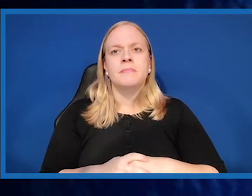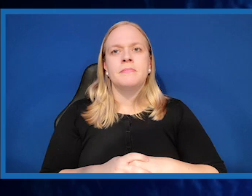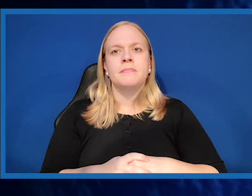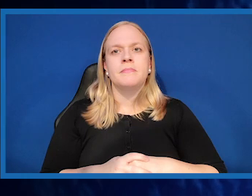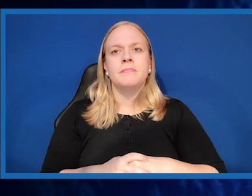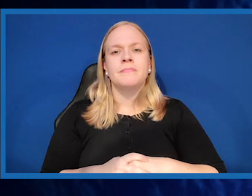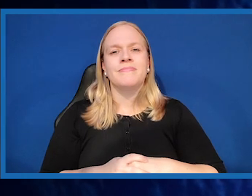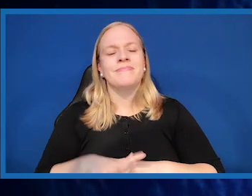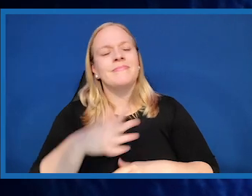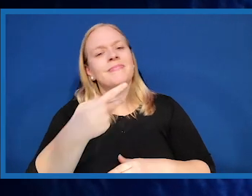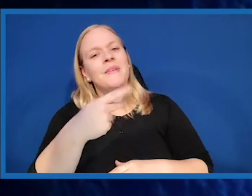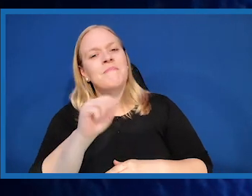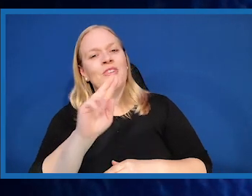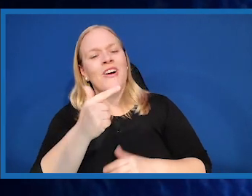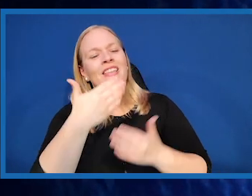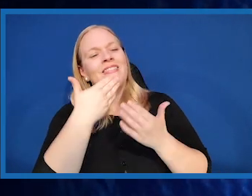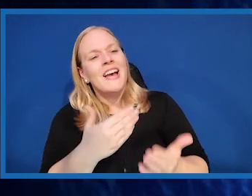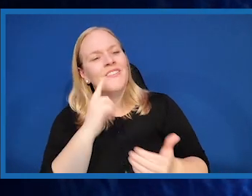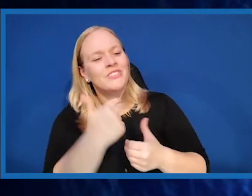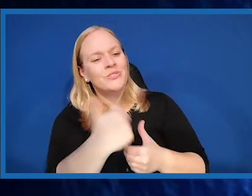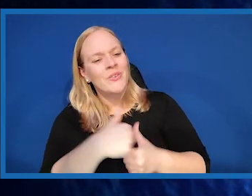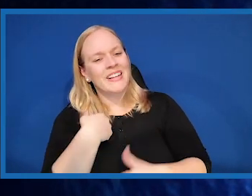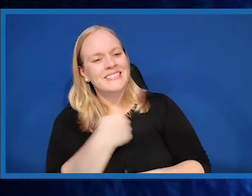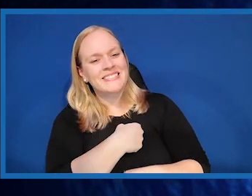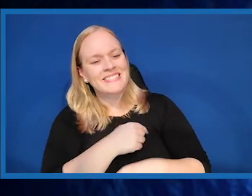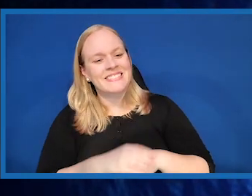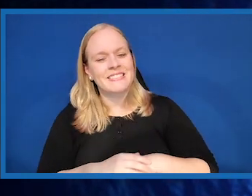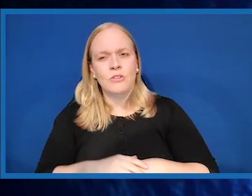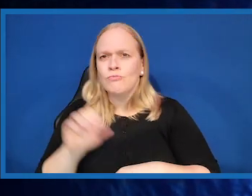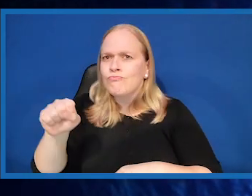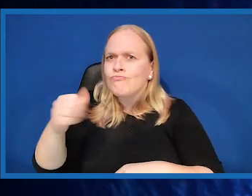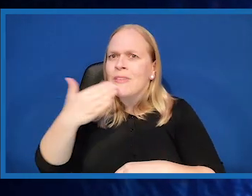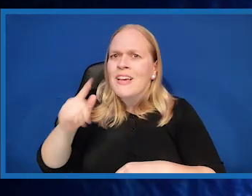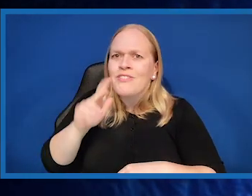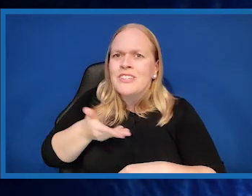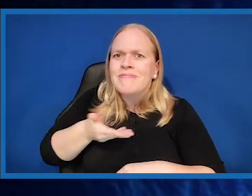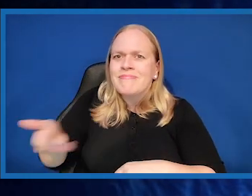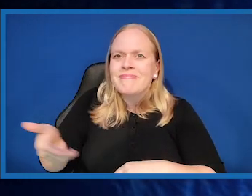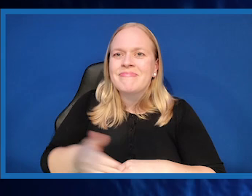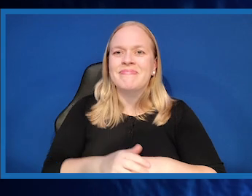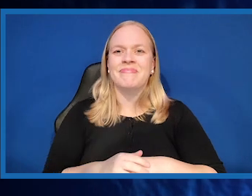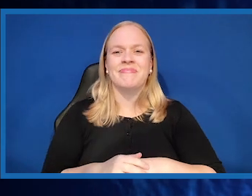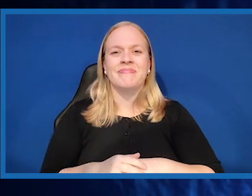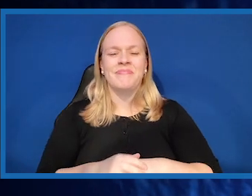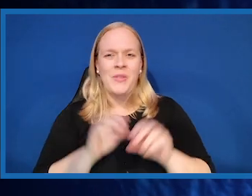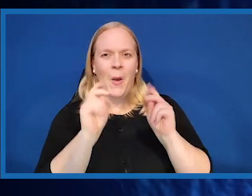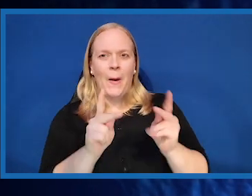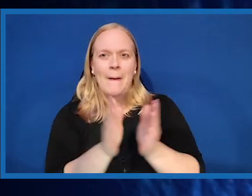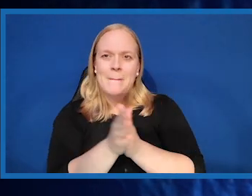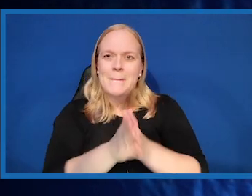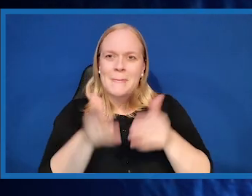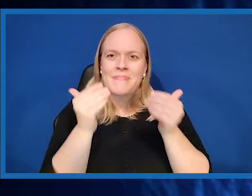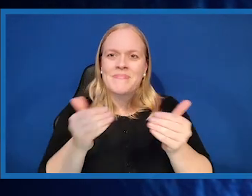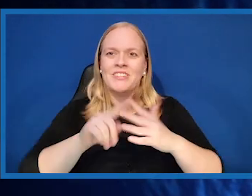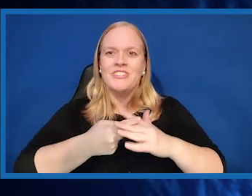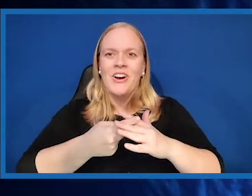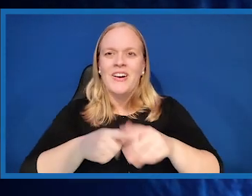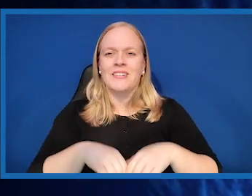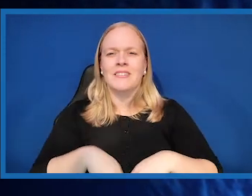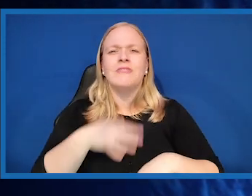PARAG, THANK YOU SO MUCH FOR JOINING US. THANK YOU FOR HAVING ME. ALL RIGHT, LET'S KICK THIS OFF. WHY IS IT IMPORTANT